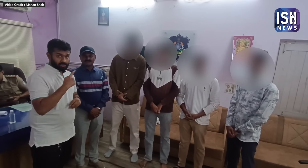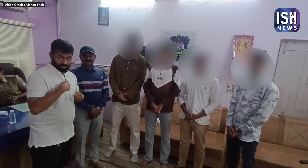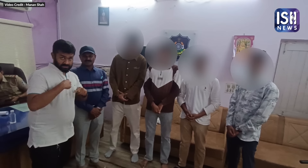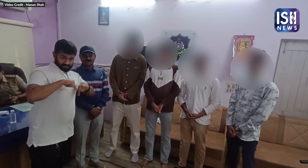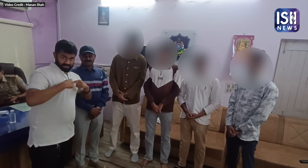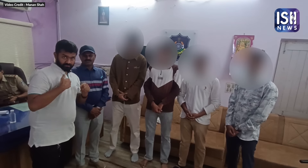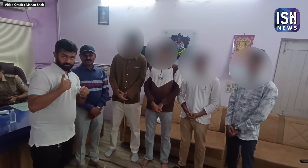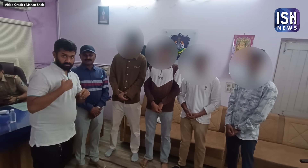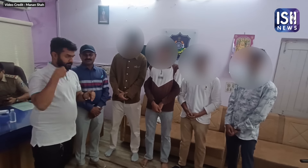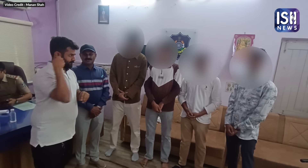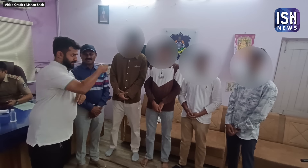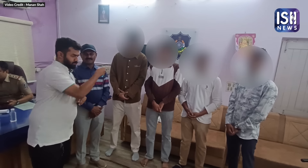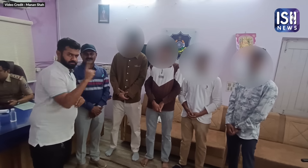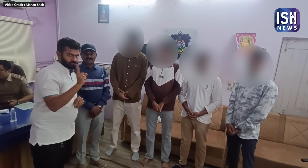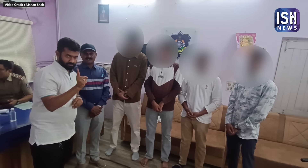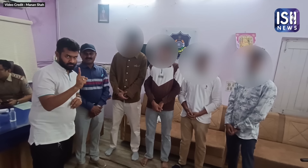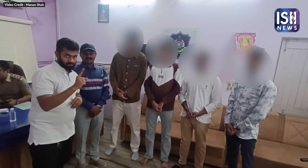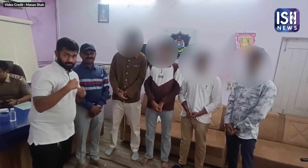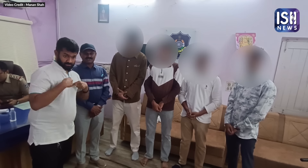But I did not hit them.